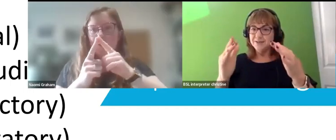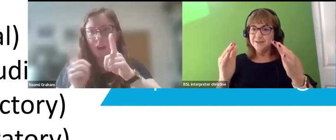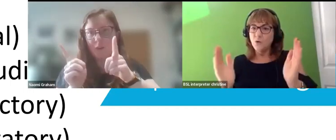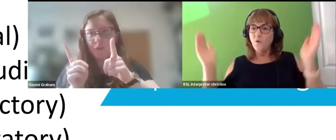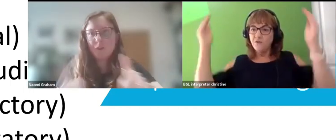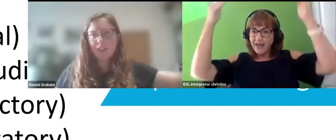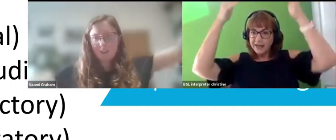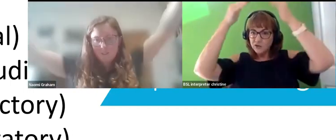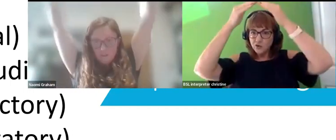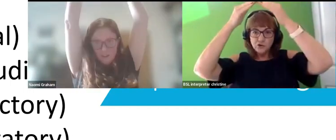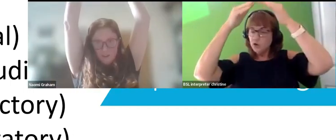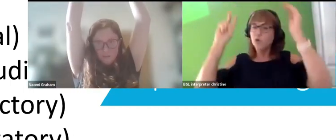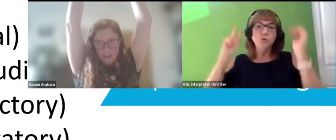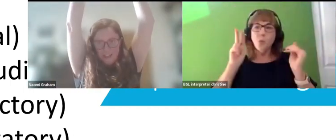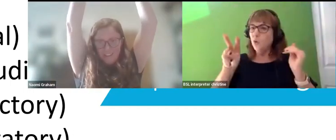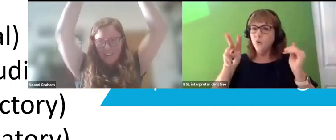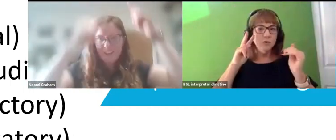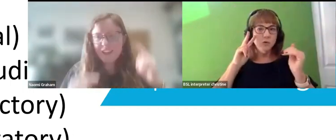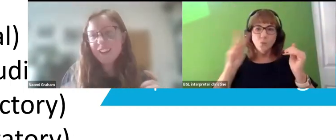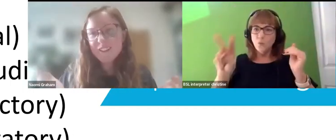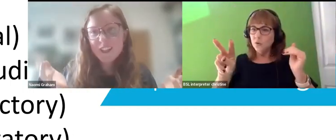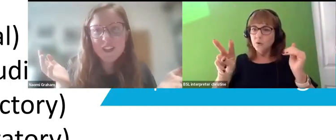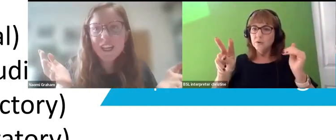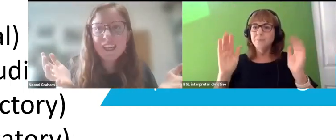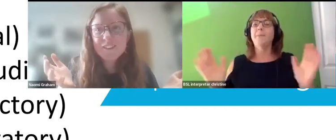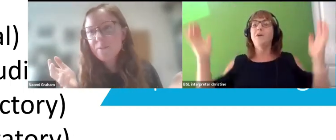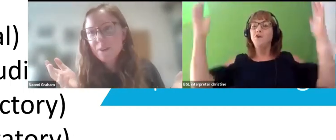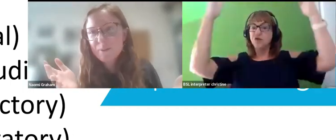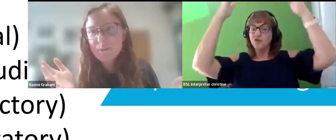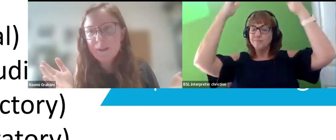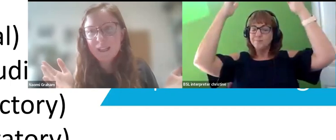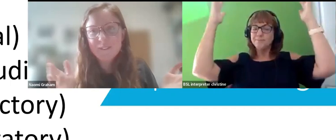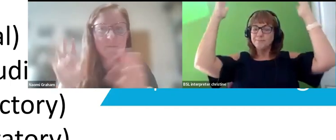So two fingers, see if you can touch them over your head. Easy, tricky, sometimes people miss.